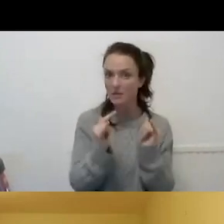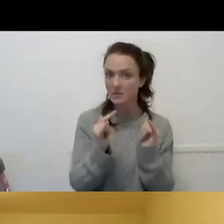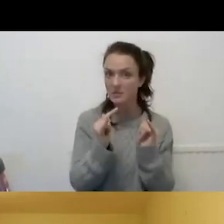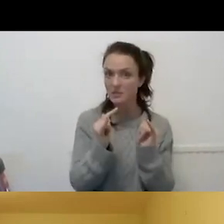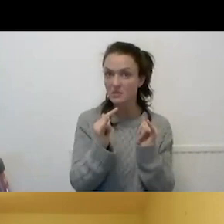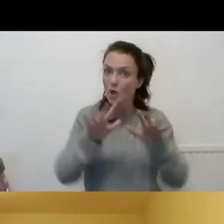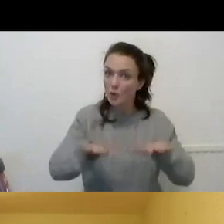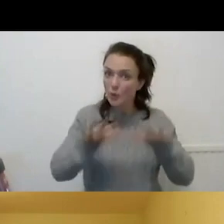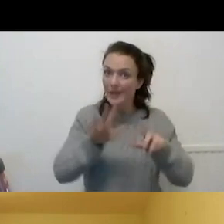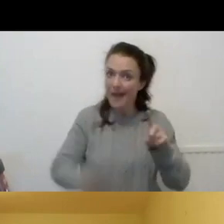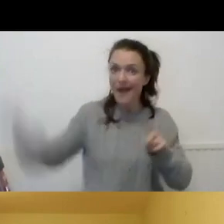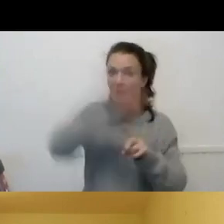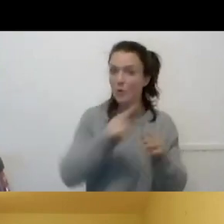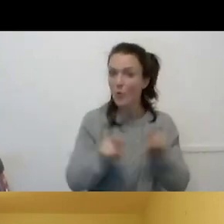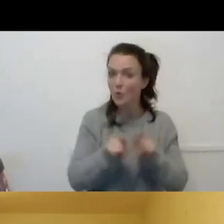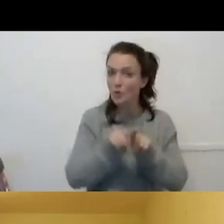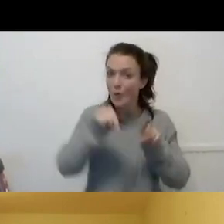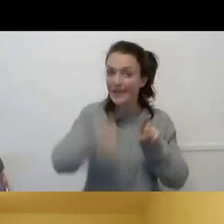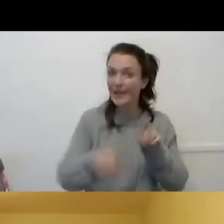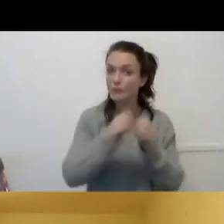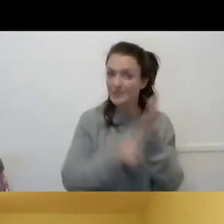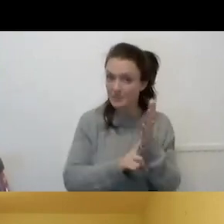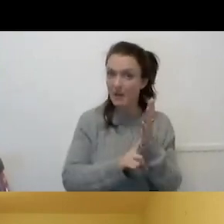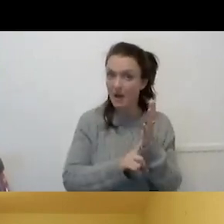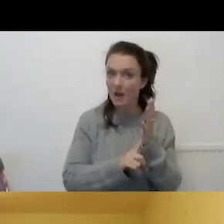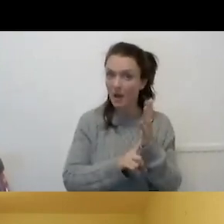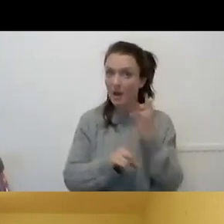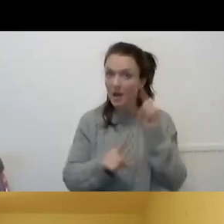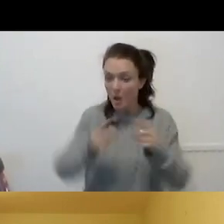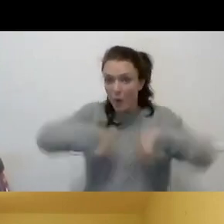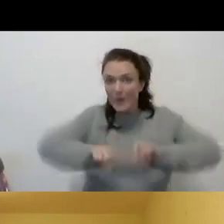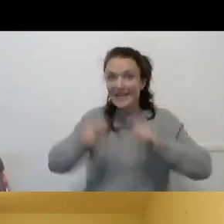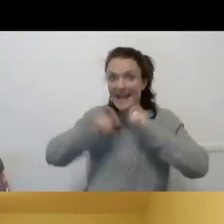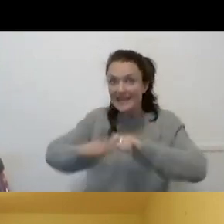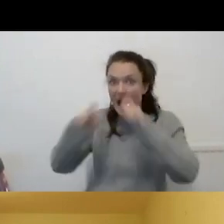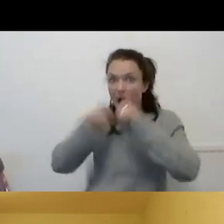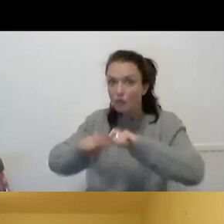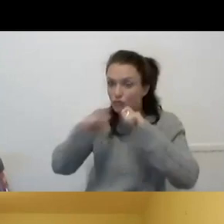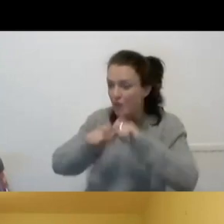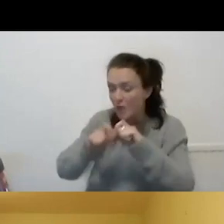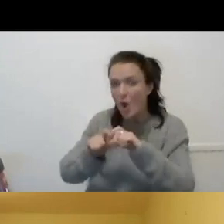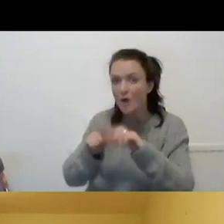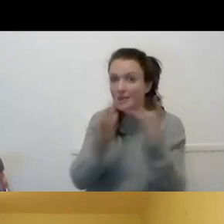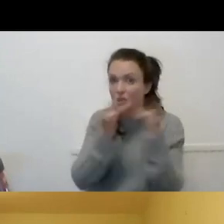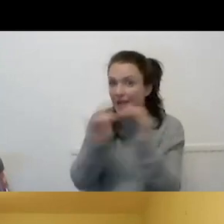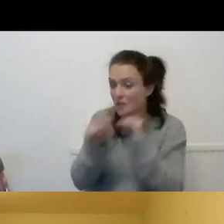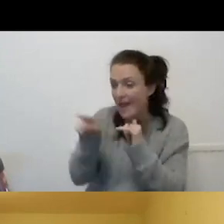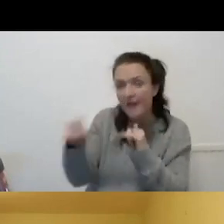we are following people up is to see how long the protection last for this information will